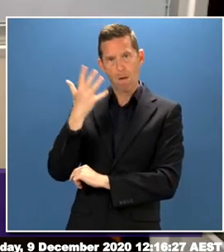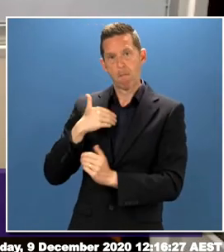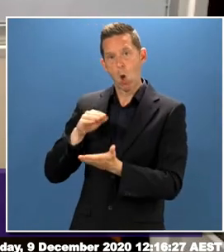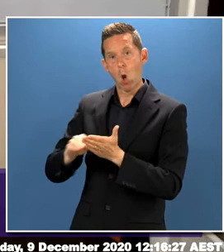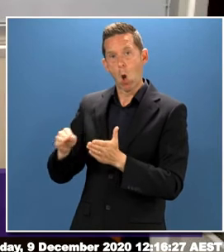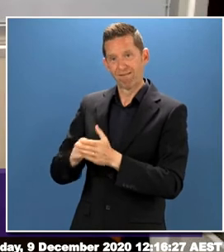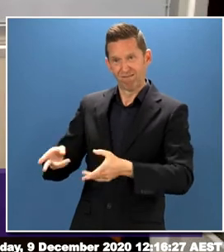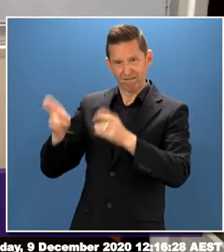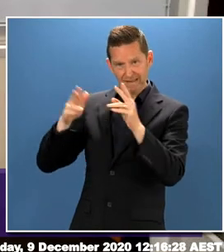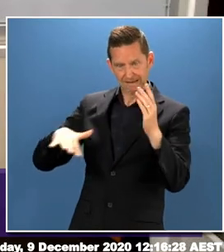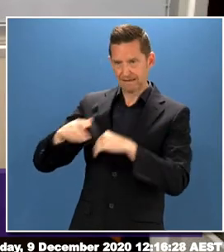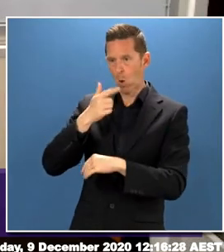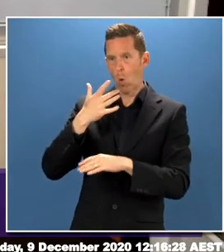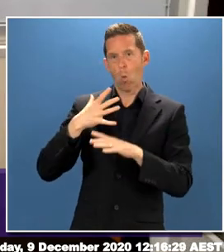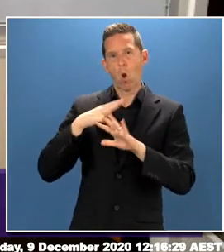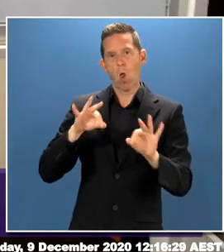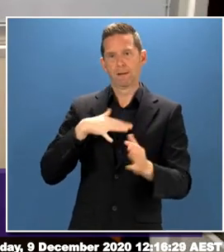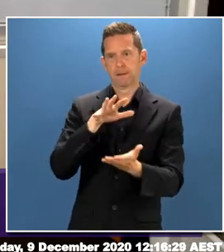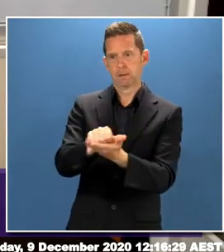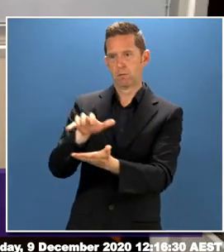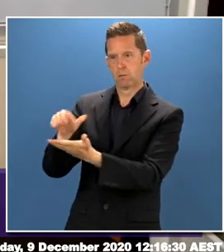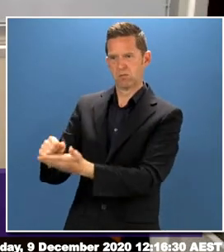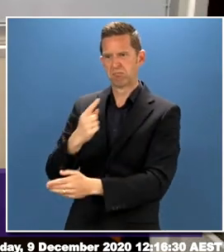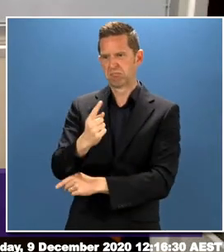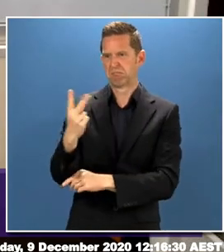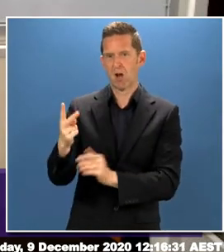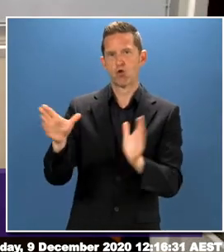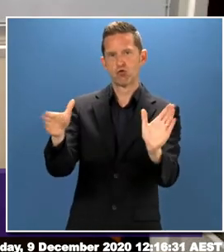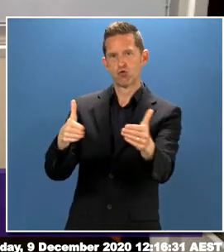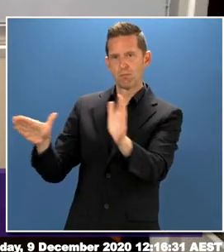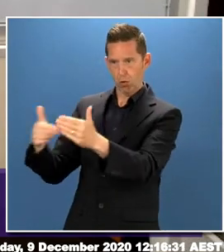and to rent a couple of rooms and set about just putting desks